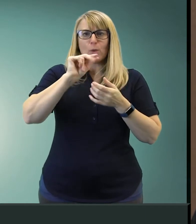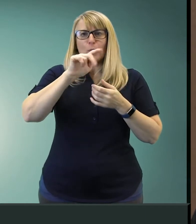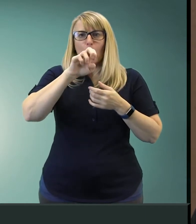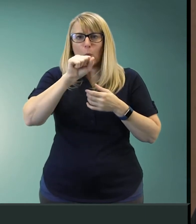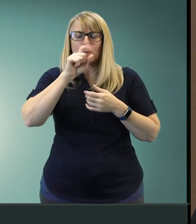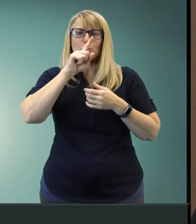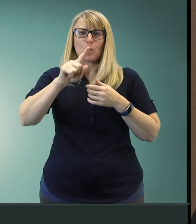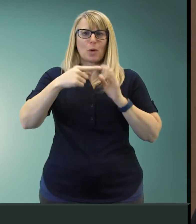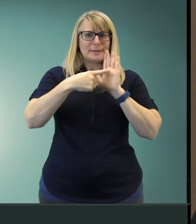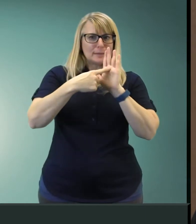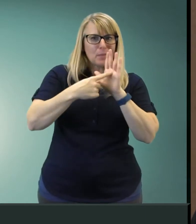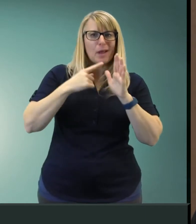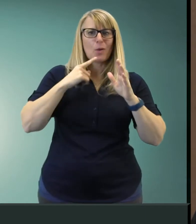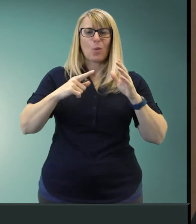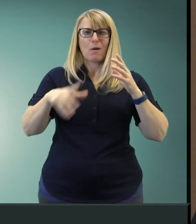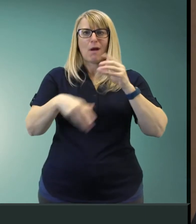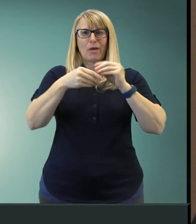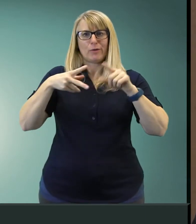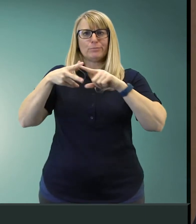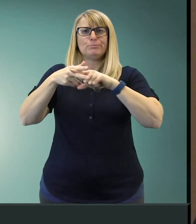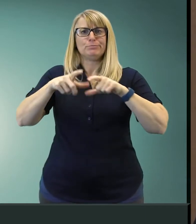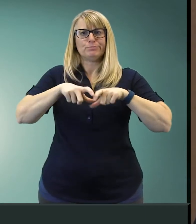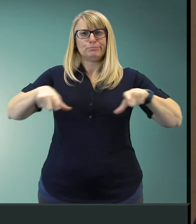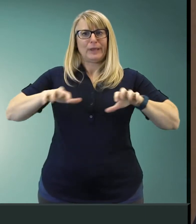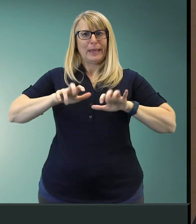and Braille notes, and Braille displays, and external keyboards, and everything like that.